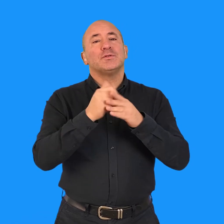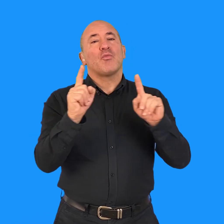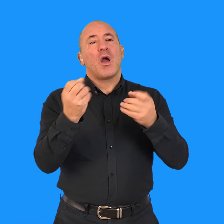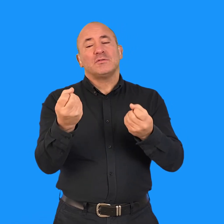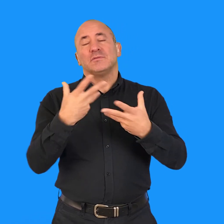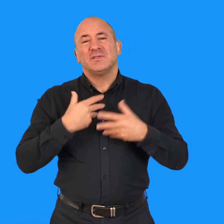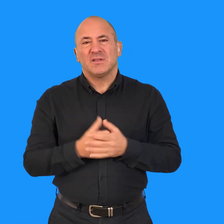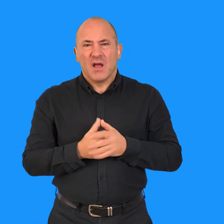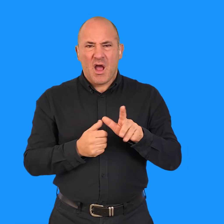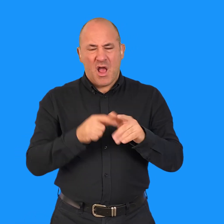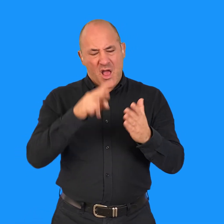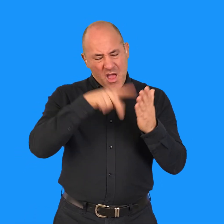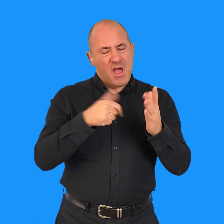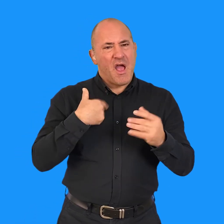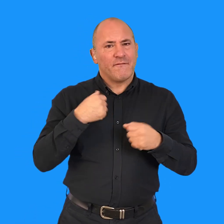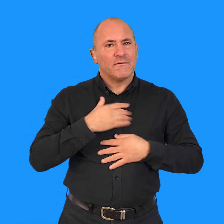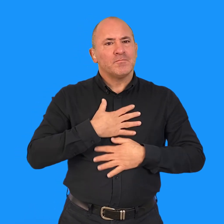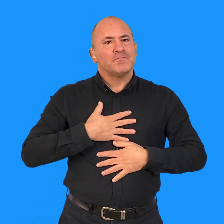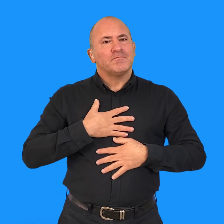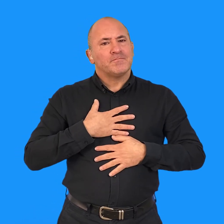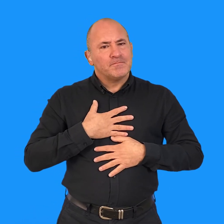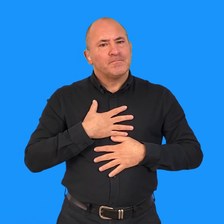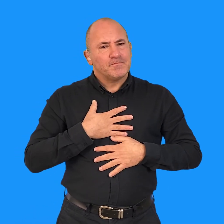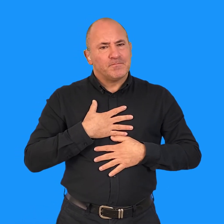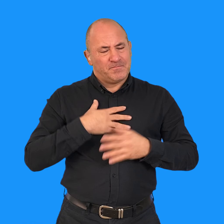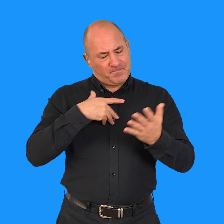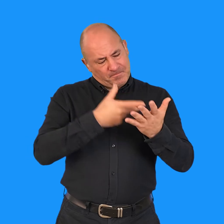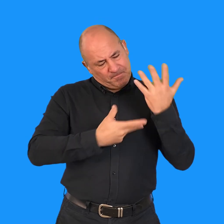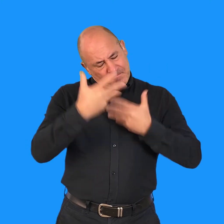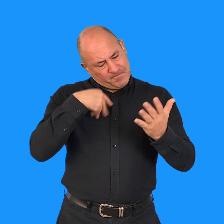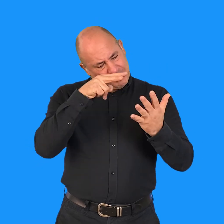which say, "I'm really moved by this rider